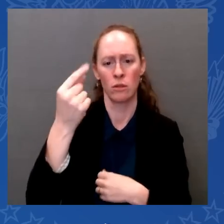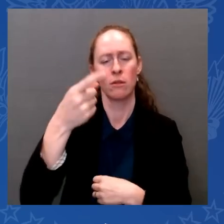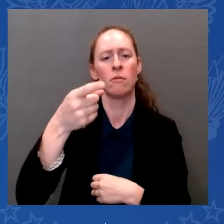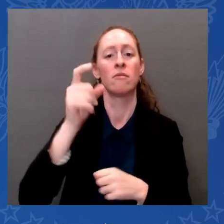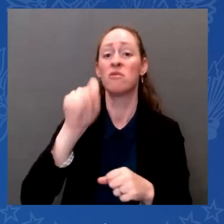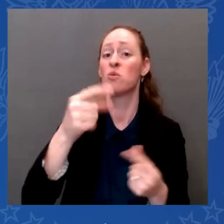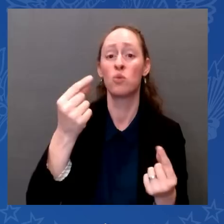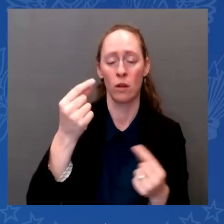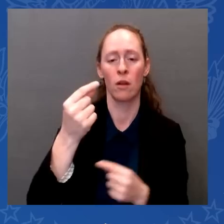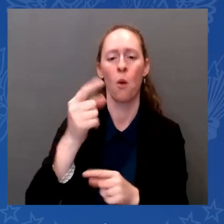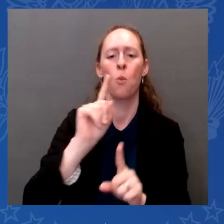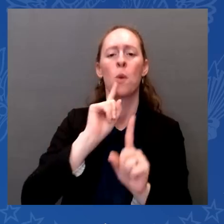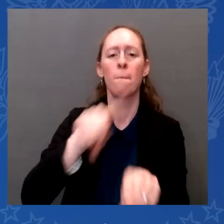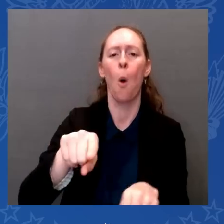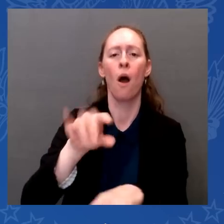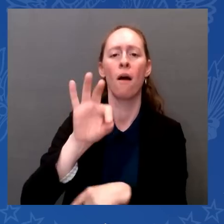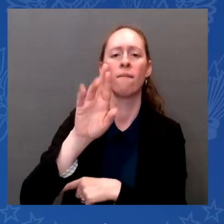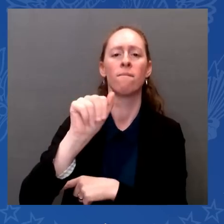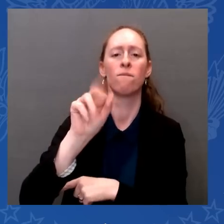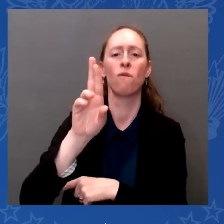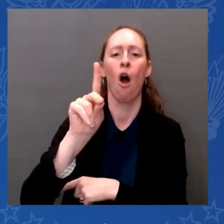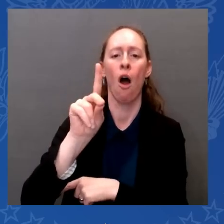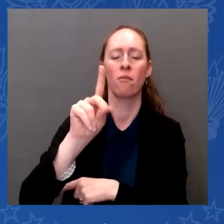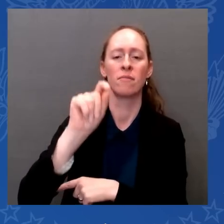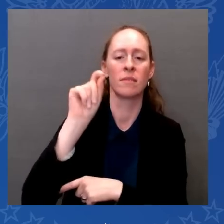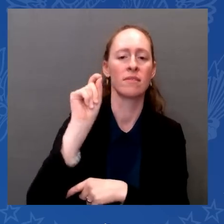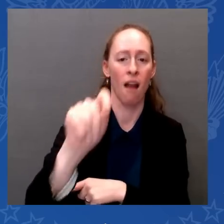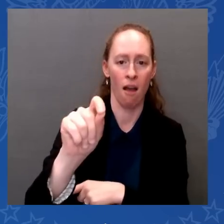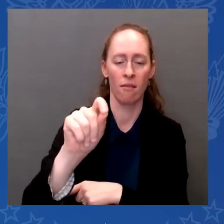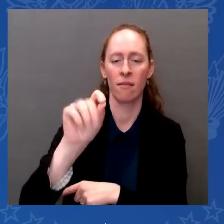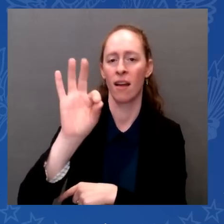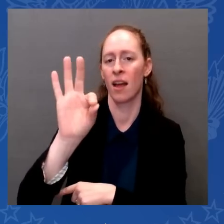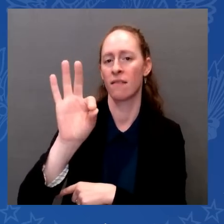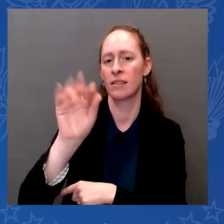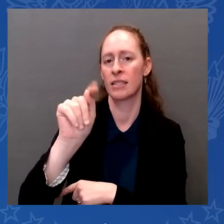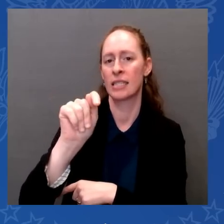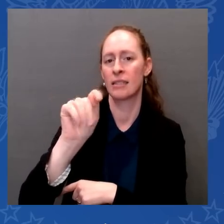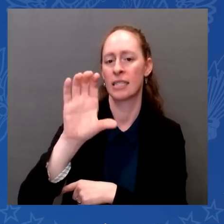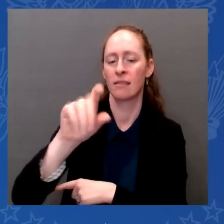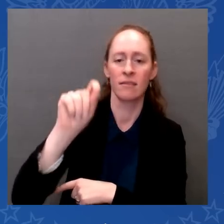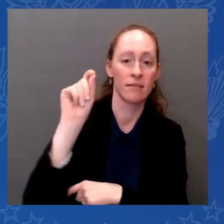My message to fraudsters looking to cheat the American people is: Don't do it. We're going to hold you accountable.